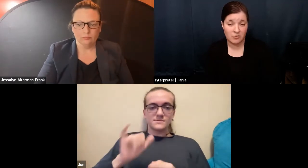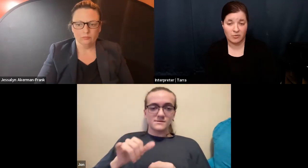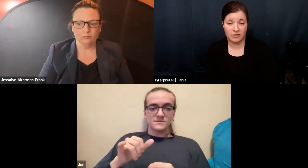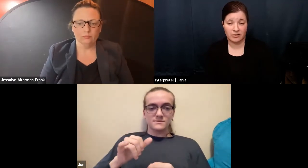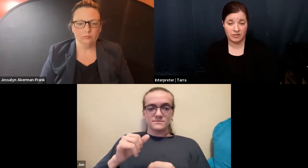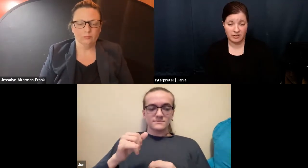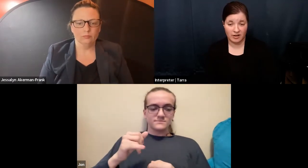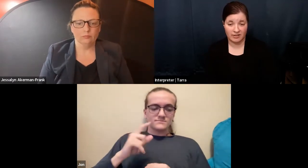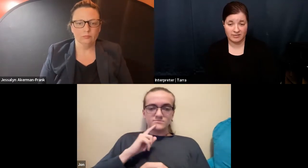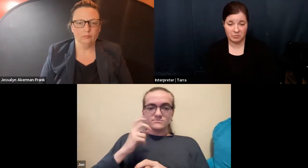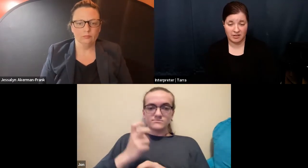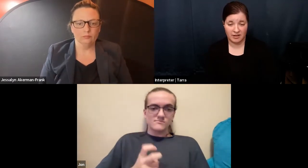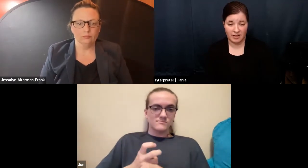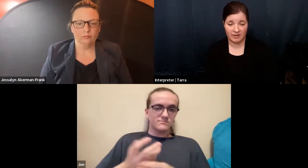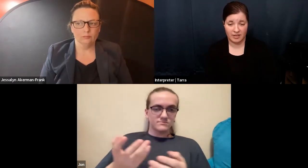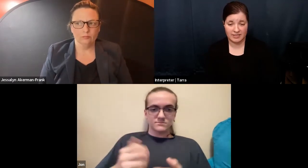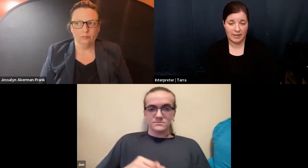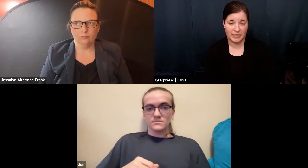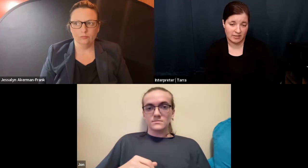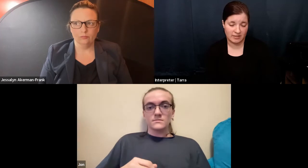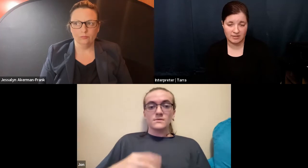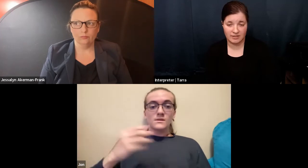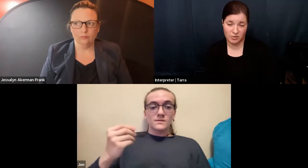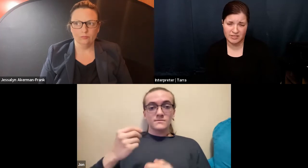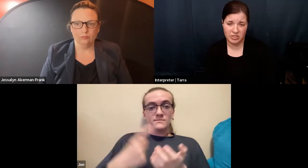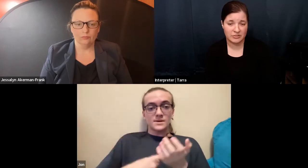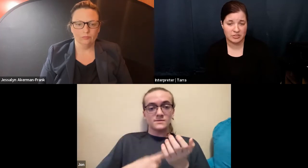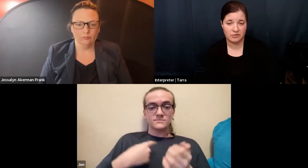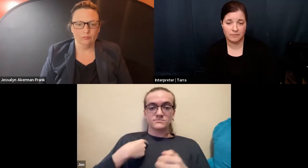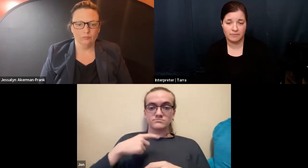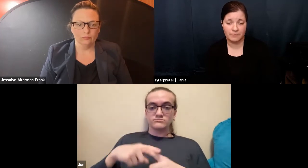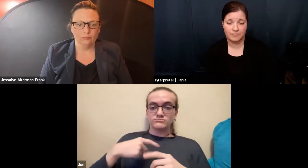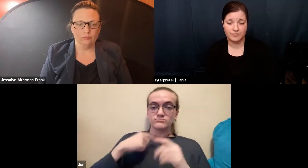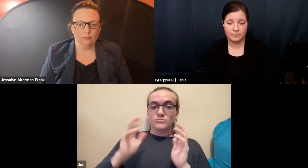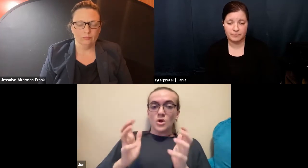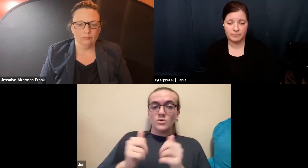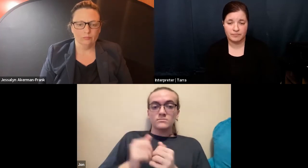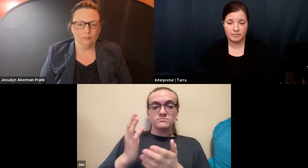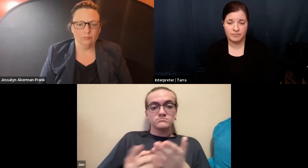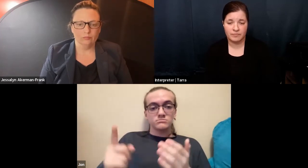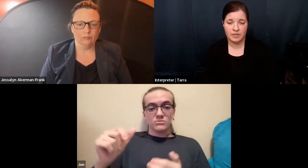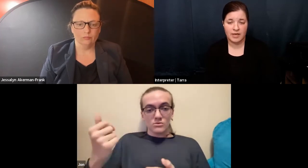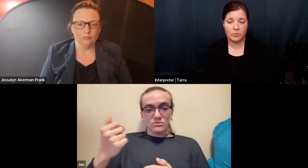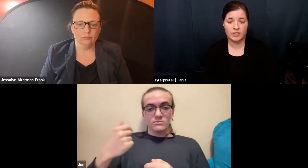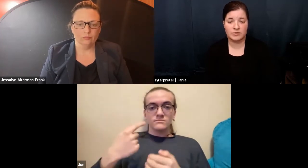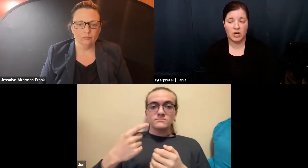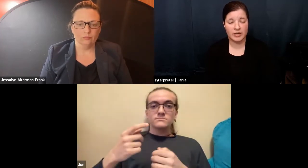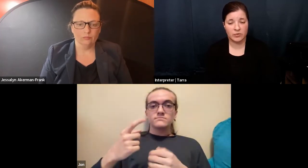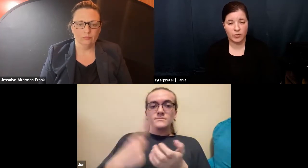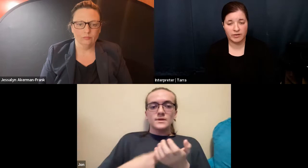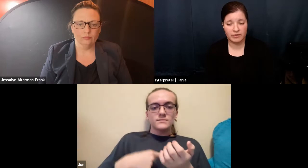So same thing, I can't see beneath me and, so, I do often fall or accidentally step on something, like my pet's tail or something I step in.